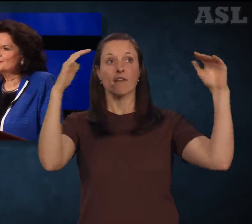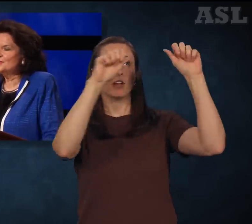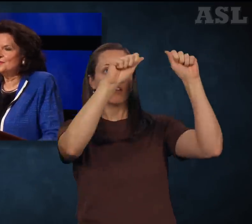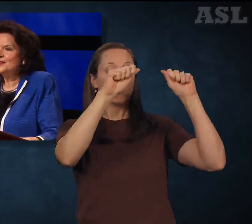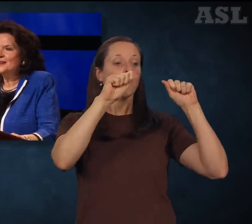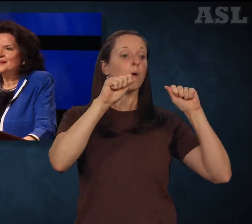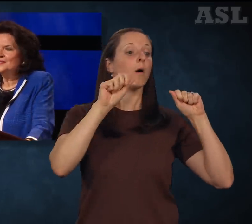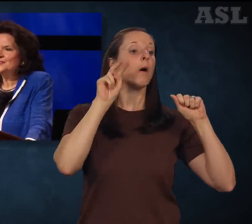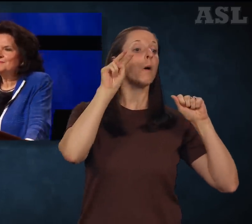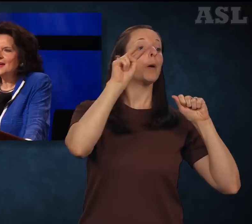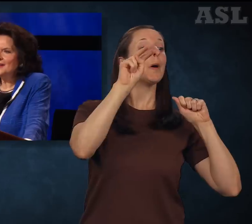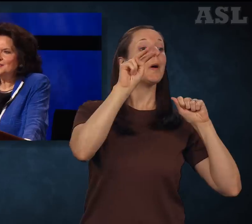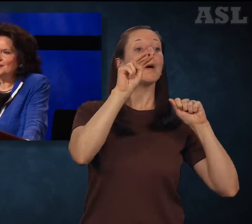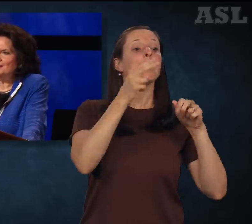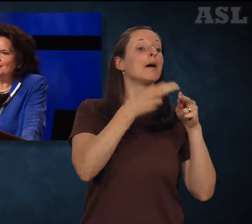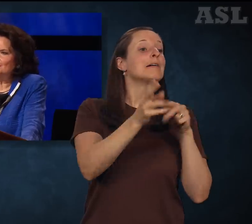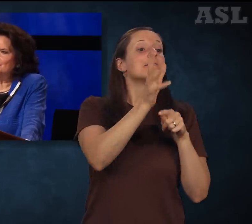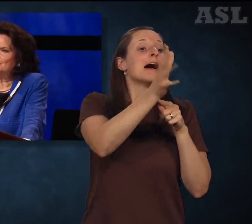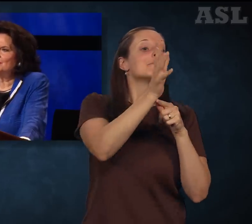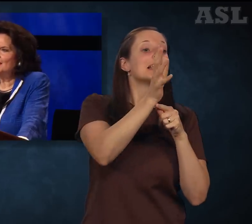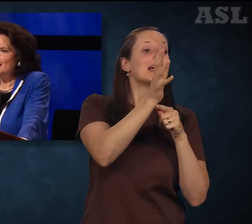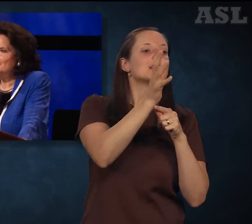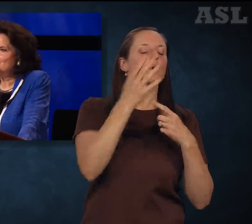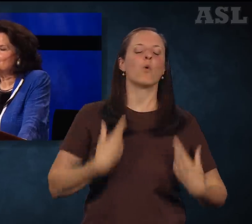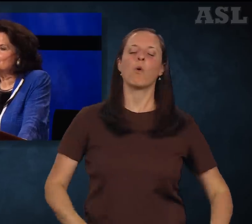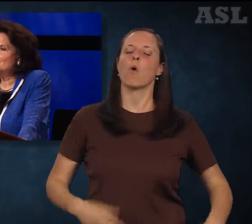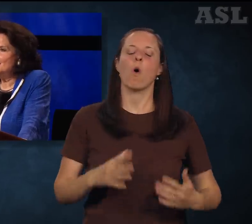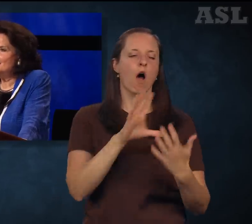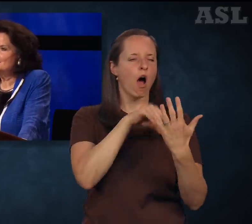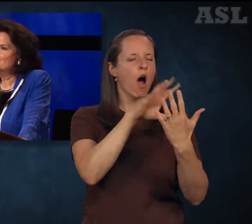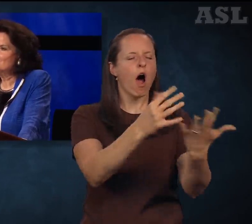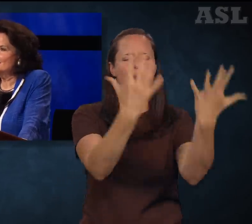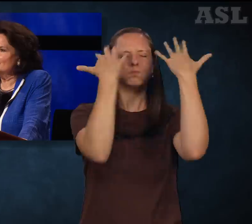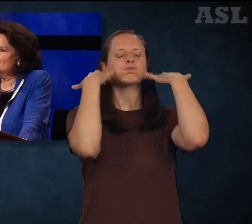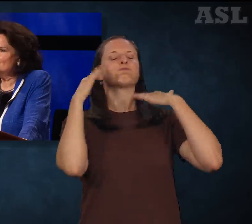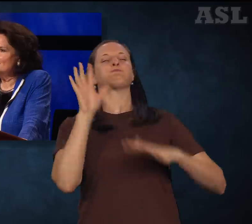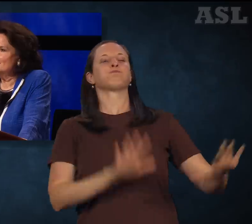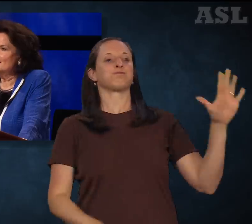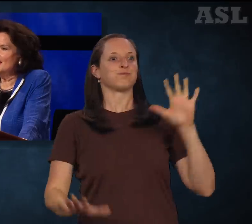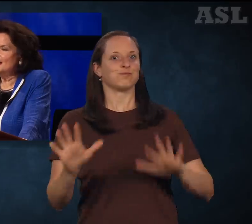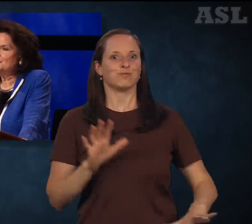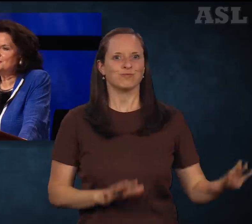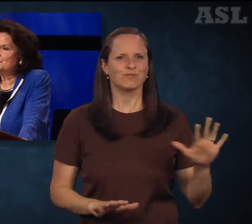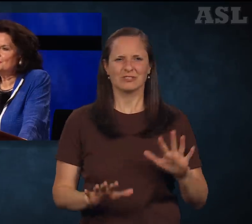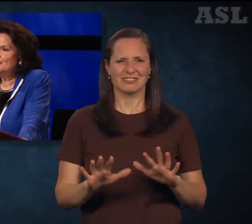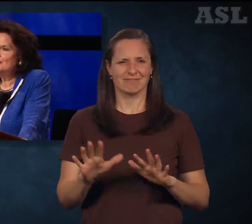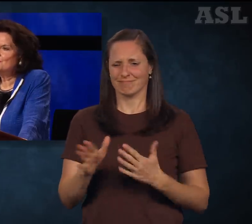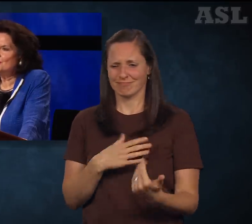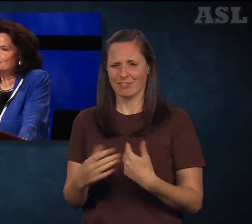ALL OF YOUR LIFE.